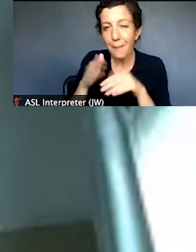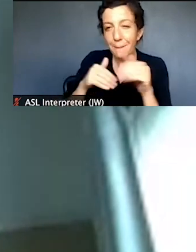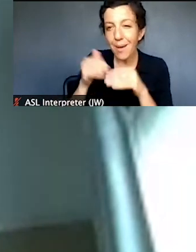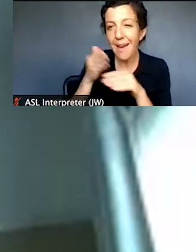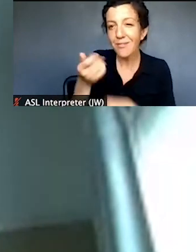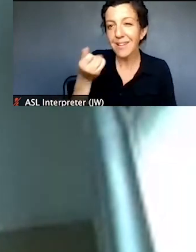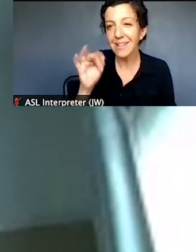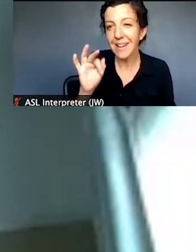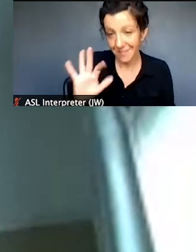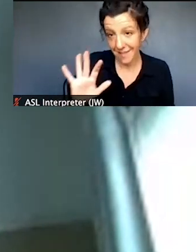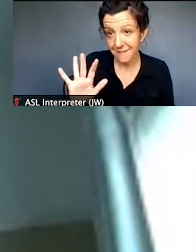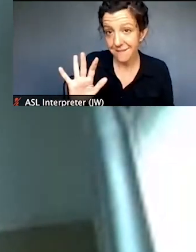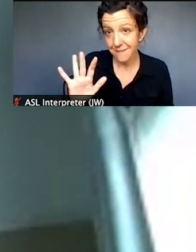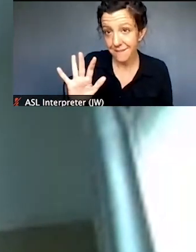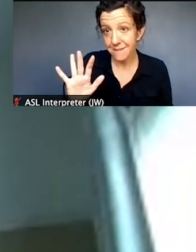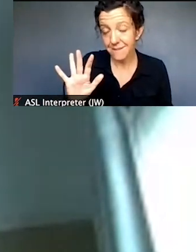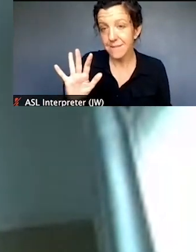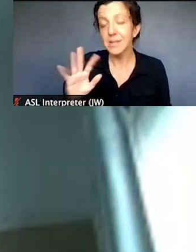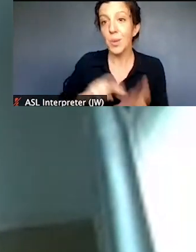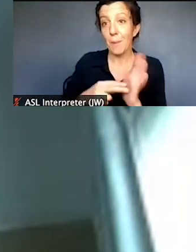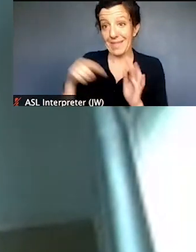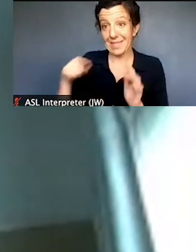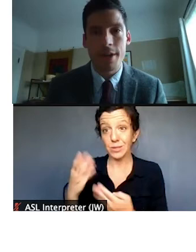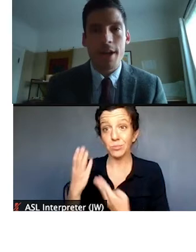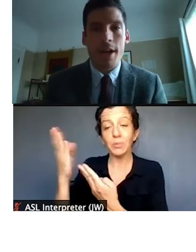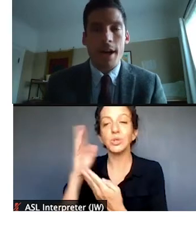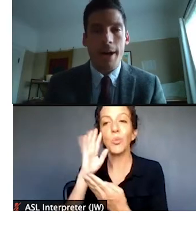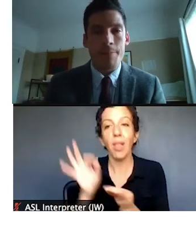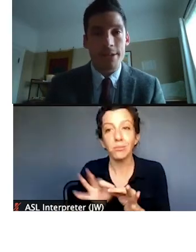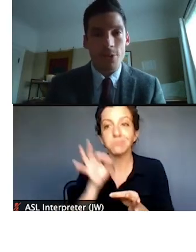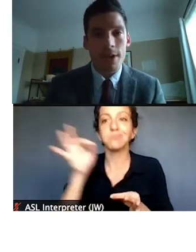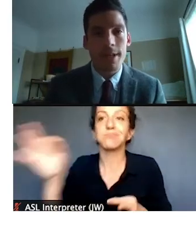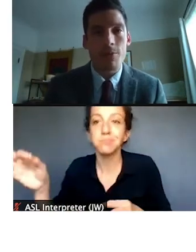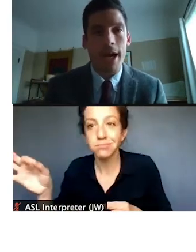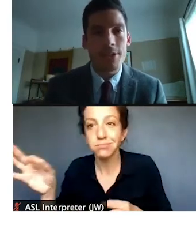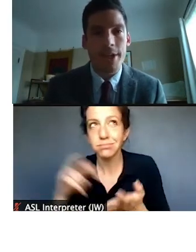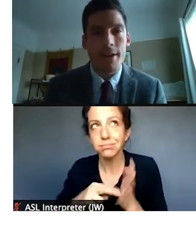and delivery companies. So as a bit of background, historically rideshare